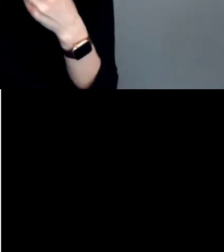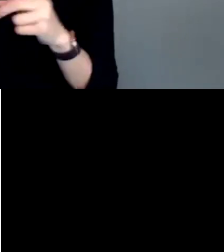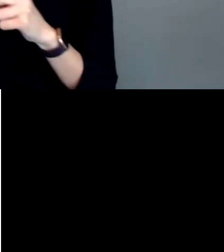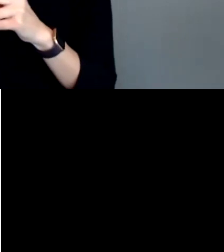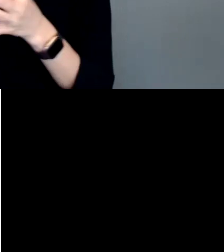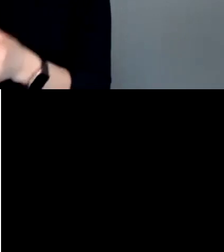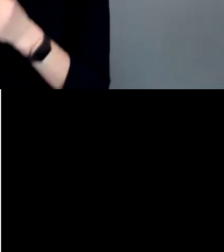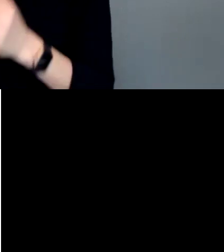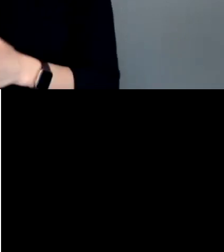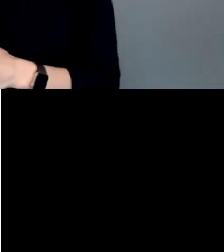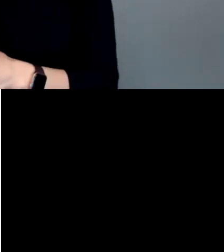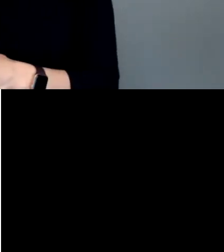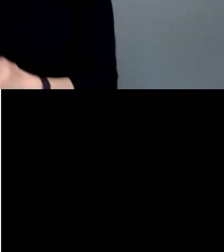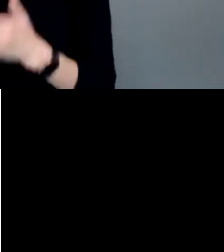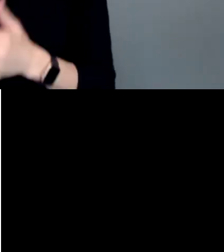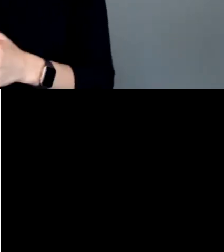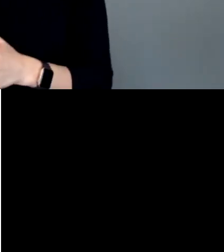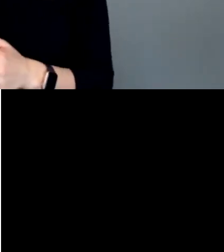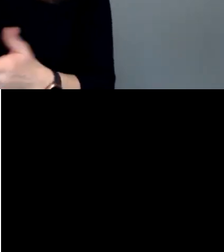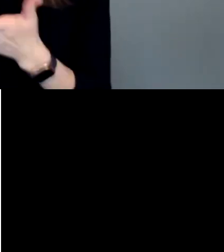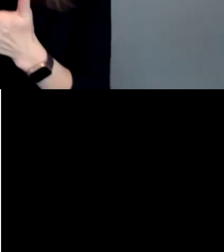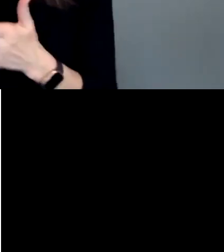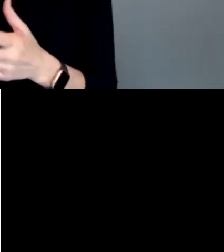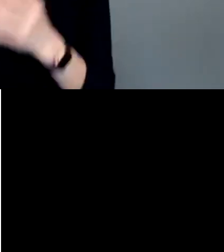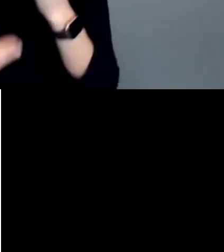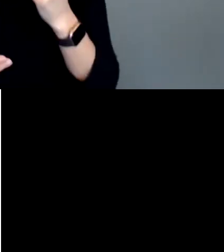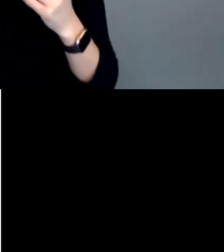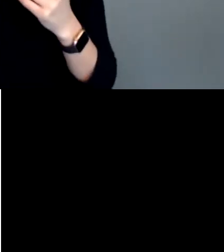likely to seek help, or both? Do we have information regarding that,